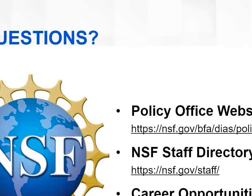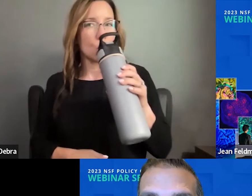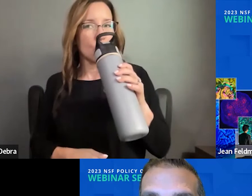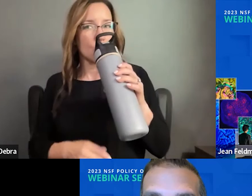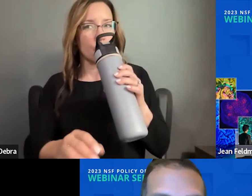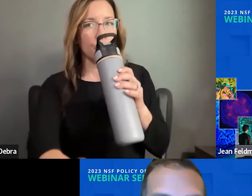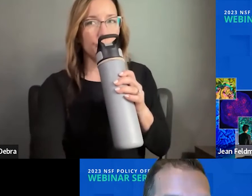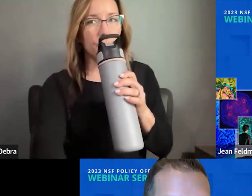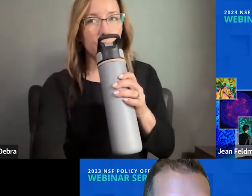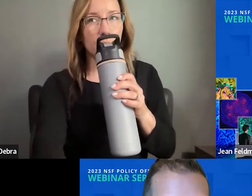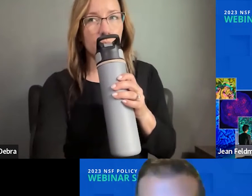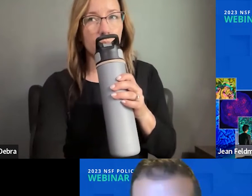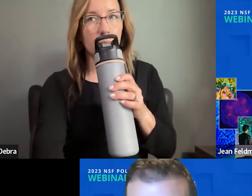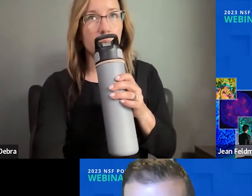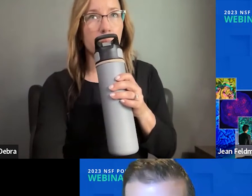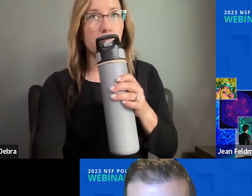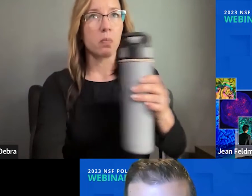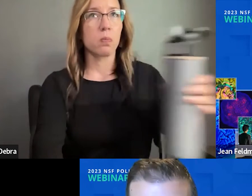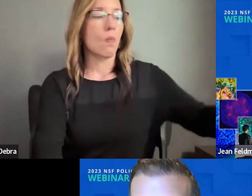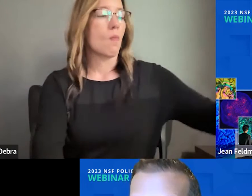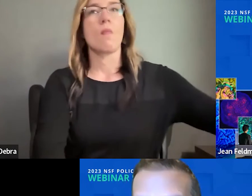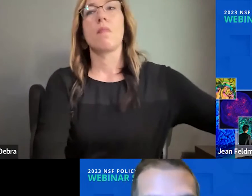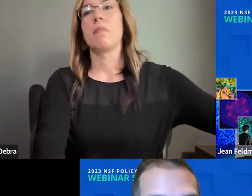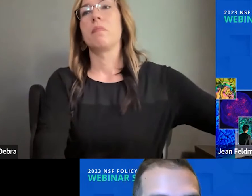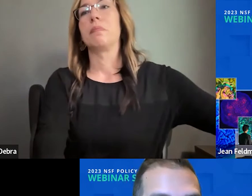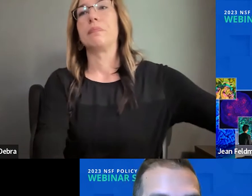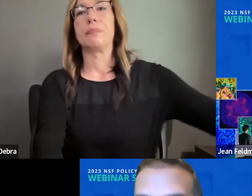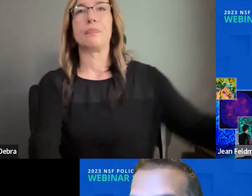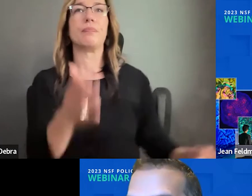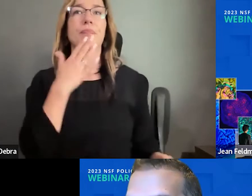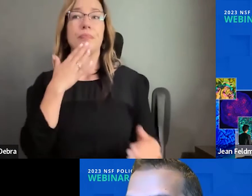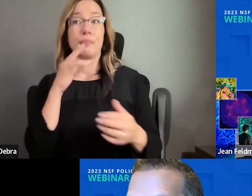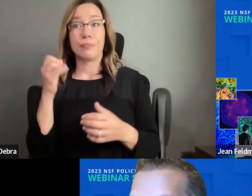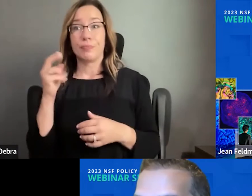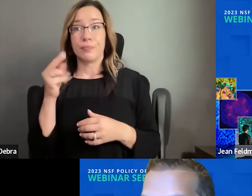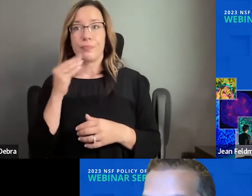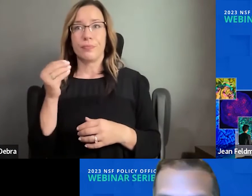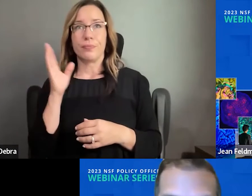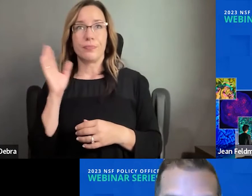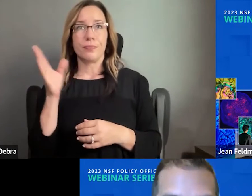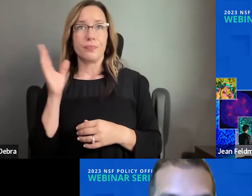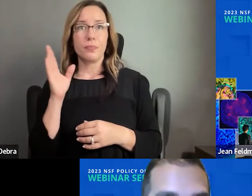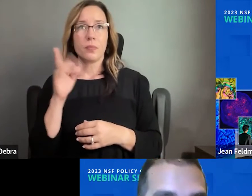Jeremy Leffler: Thank you Jean. Thank you for the presentation. We have been getting just actually in the last couple minutes,